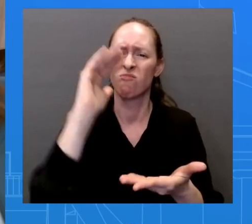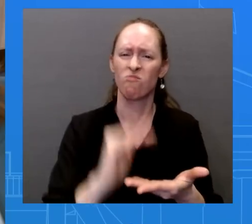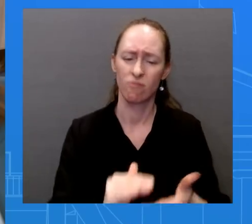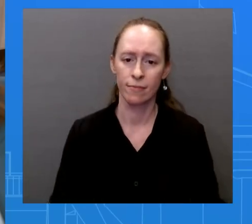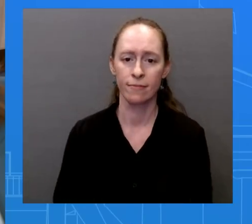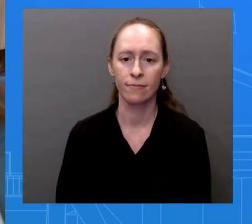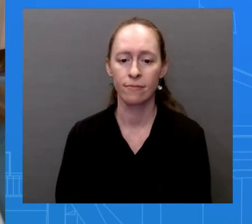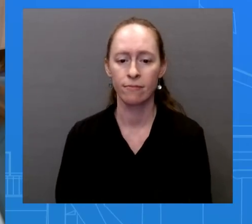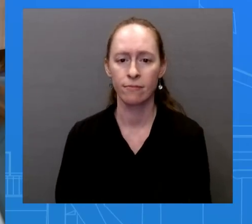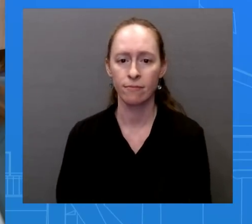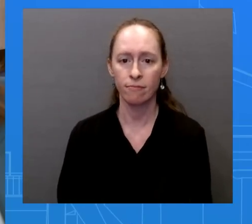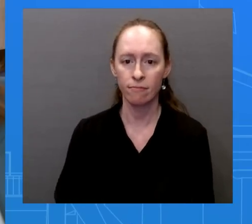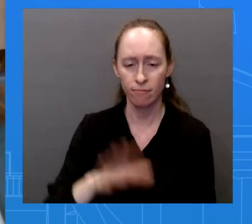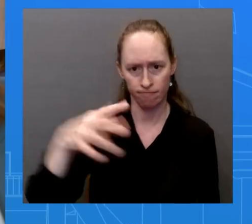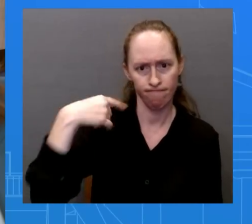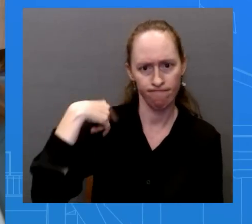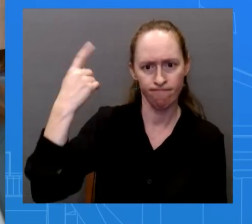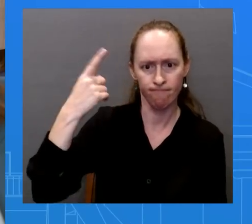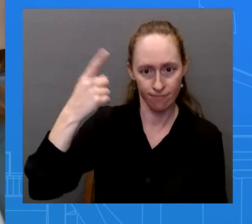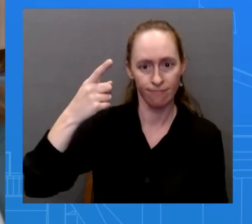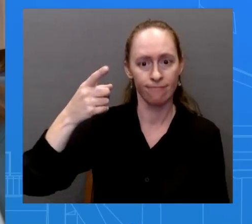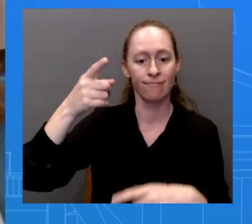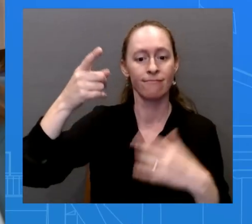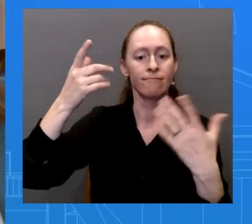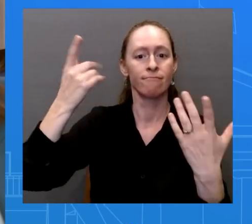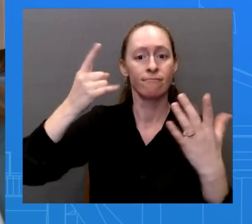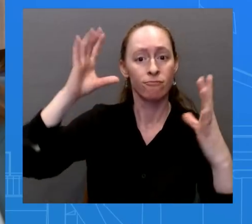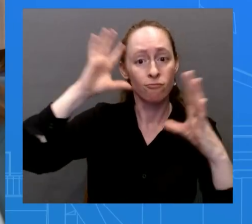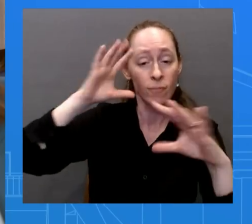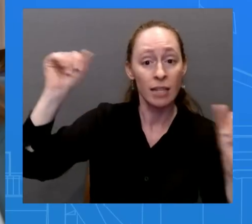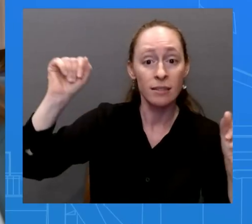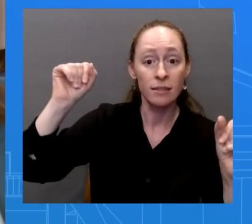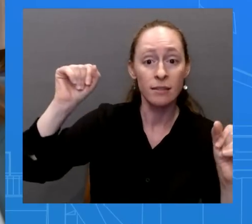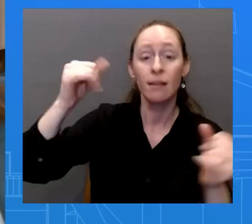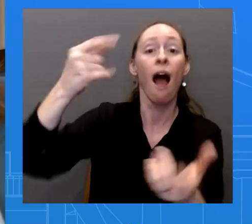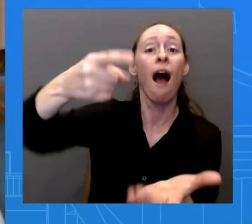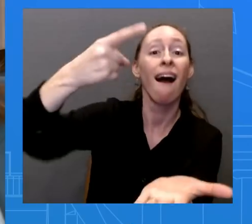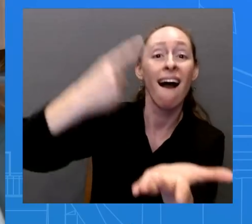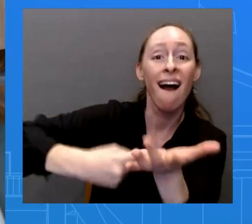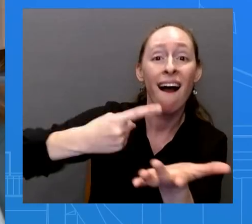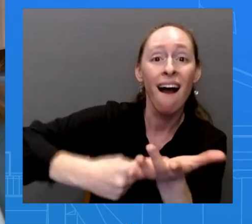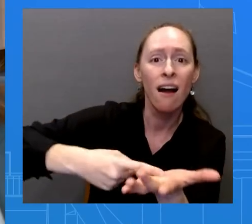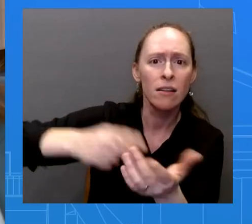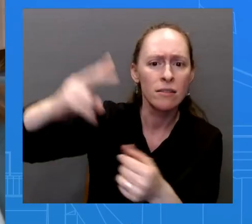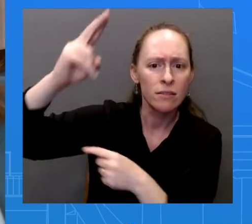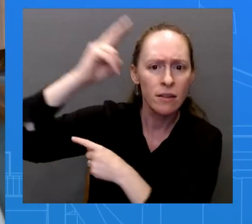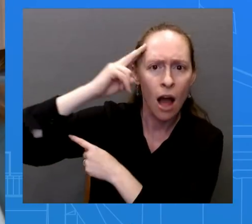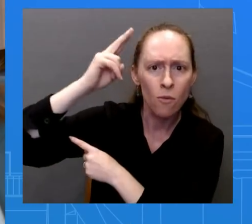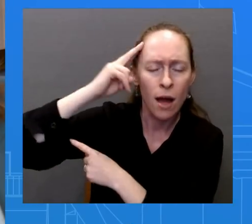your relationship with Saudi Arabia. What is the administration prepared do at this point, as far as reassessing?